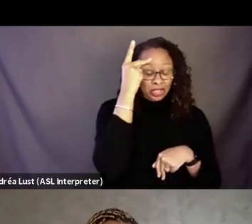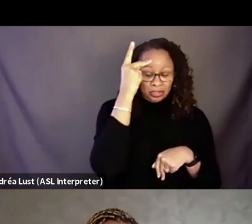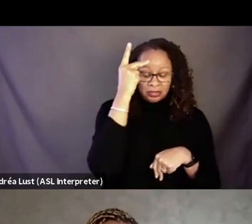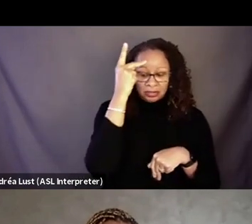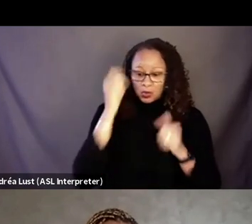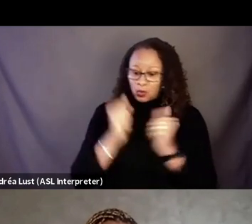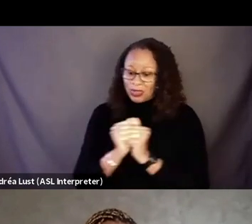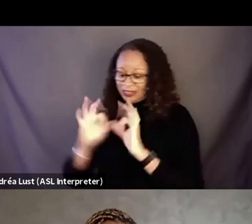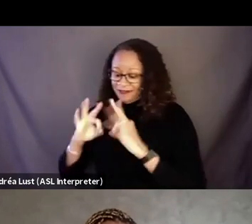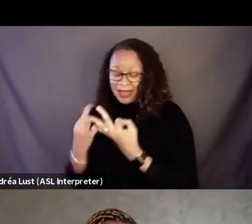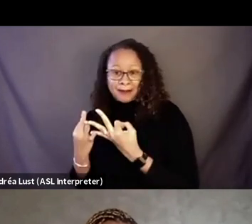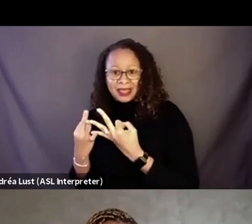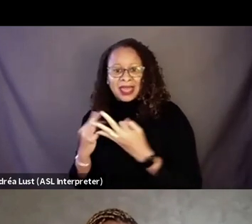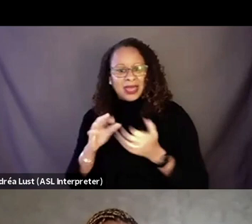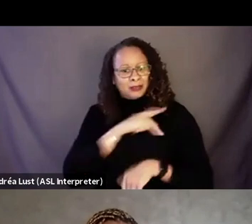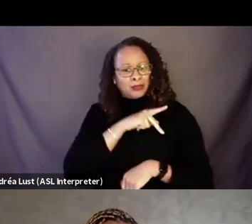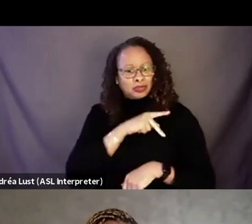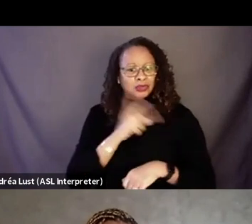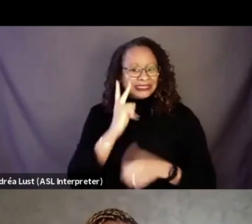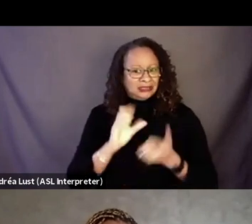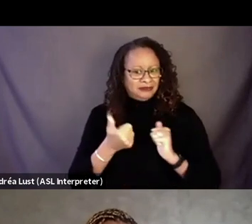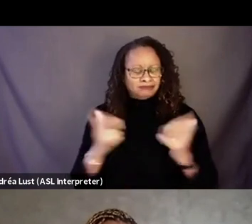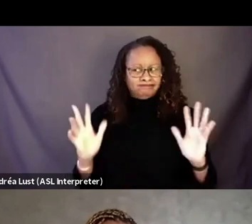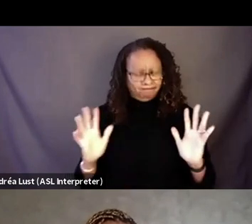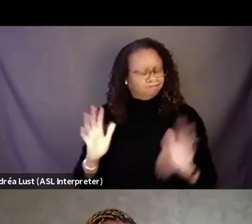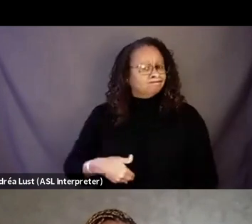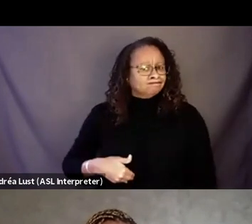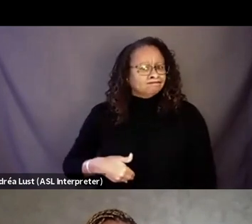the personal was so moving to see just the individualized